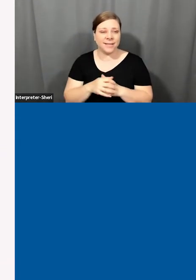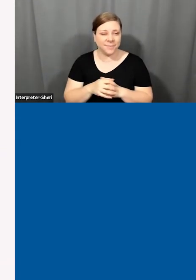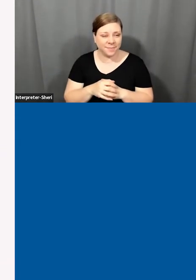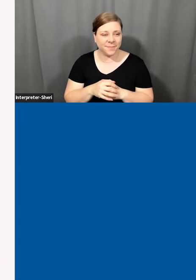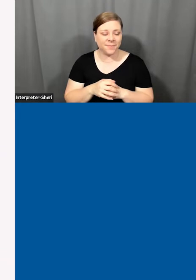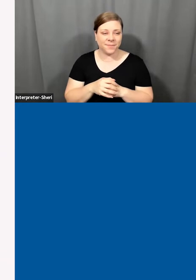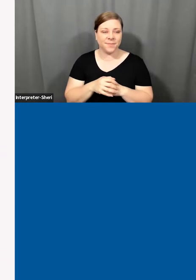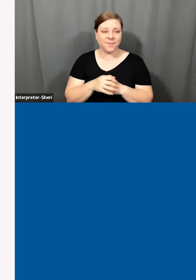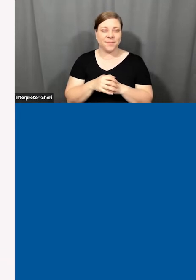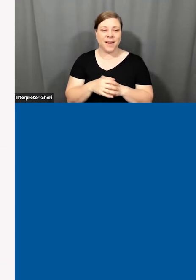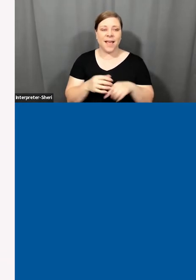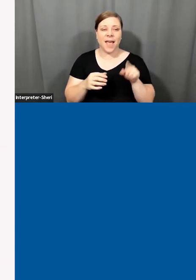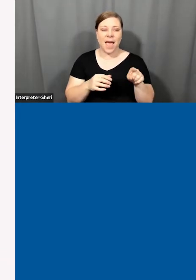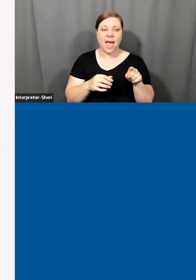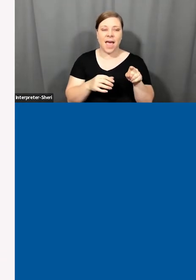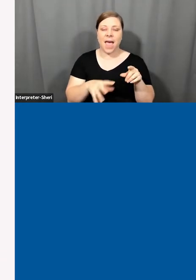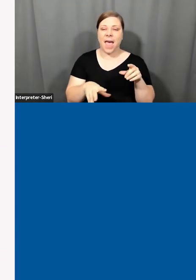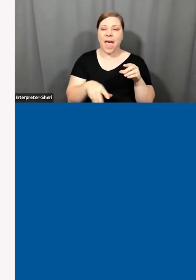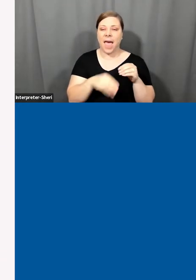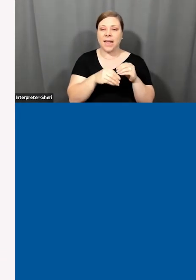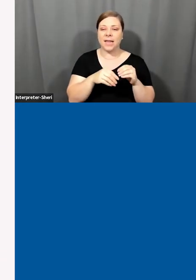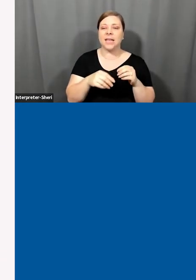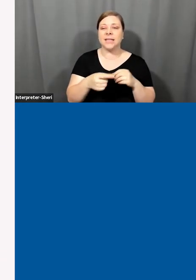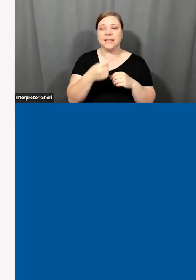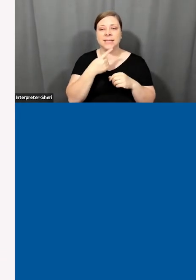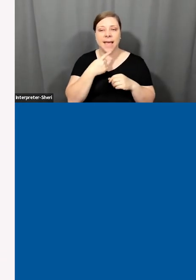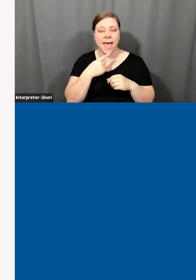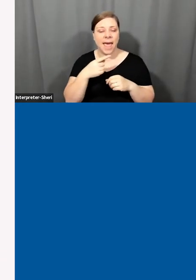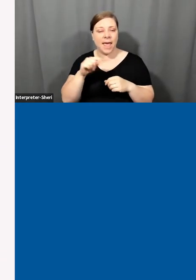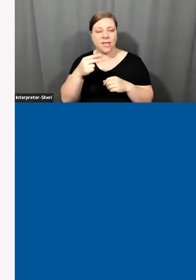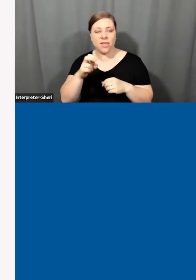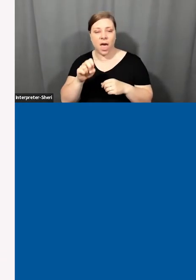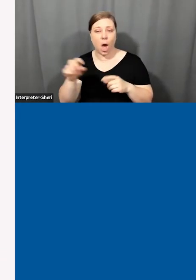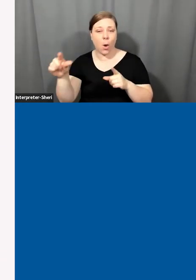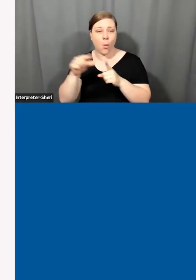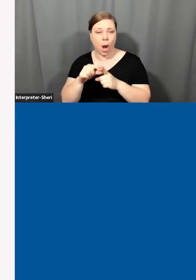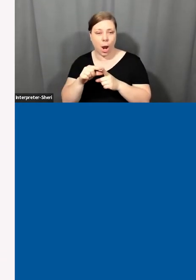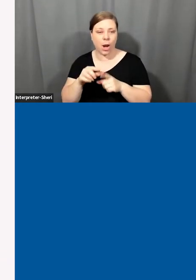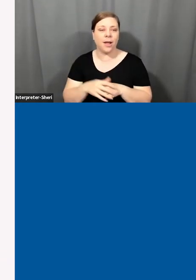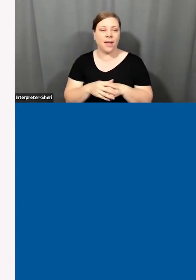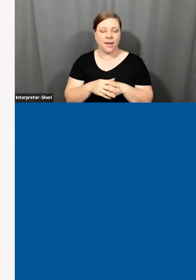because it is a whole campaign on social media. I believe in embracing disability, not being afraid of it